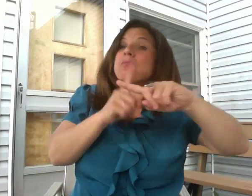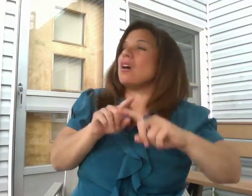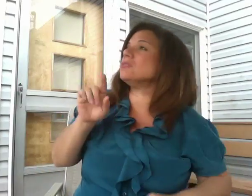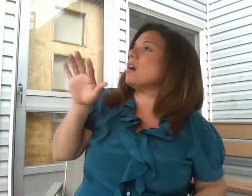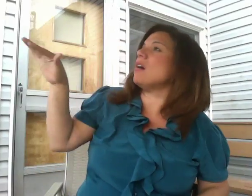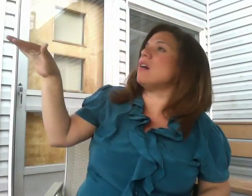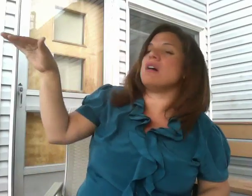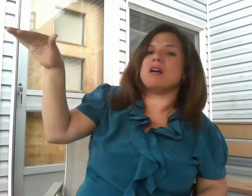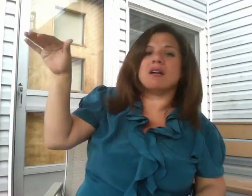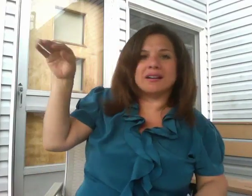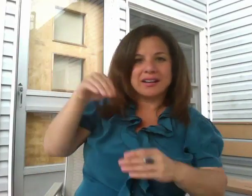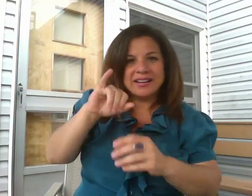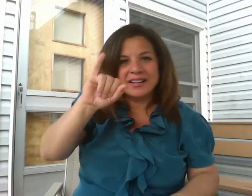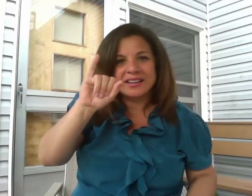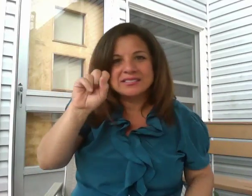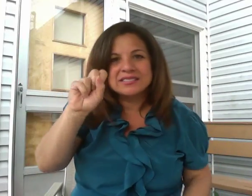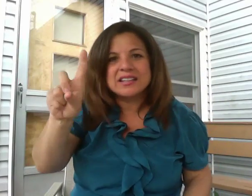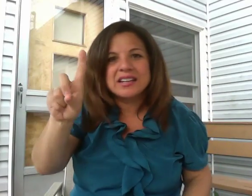Plus, it happened at ISD.